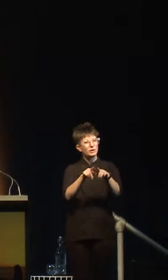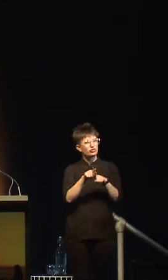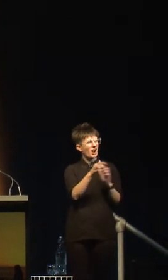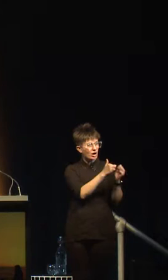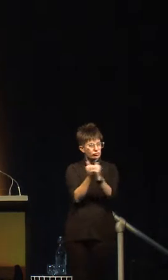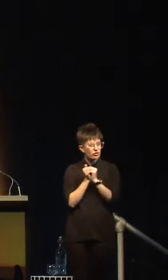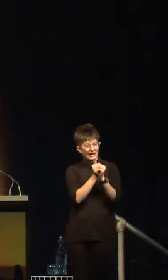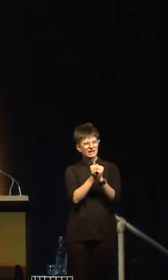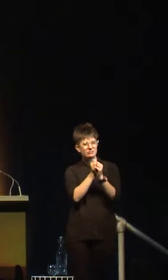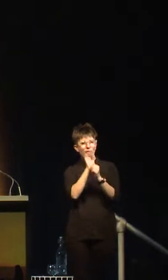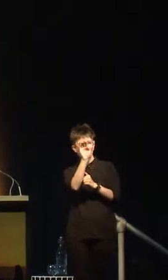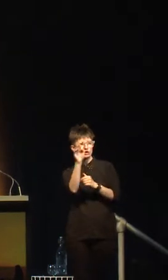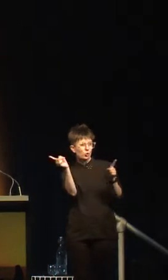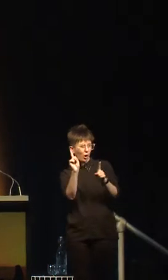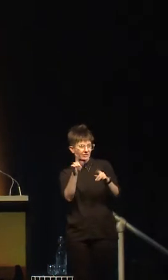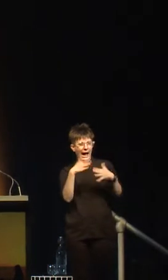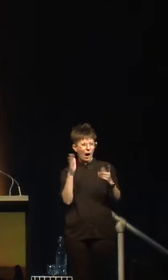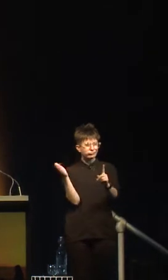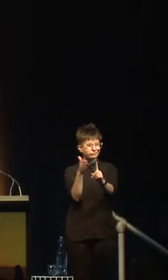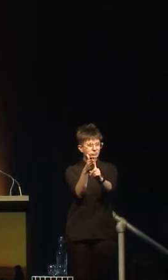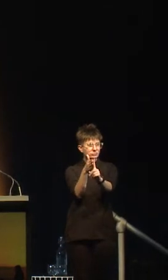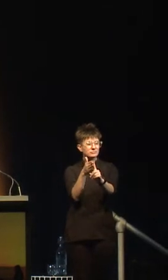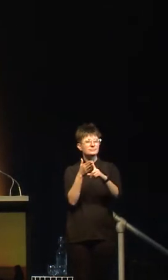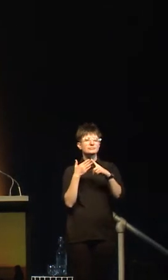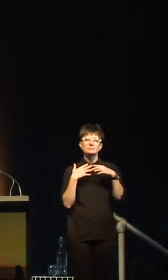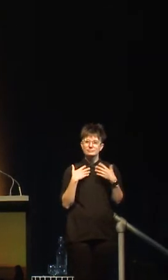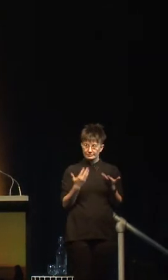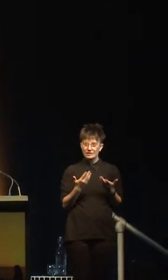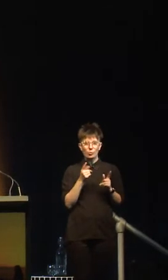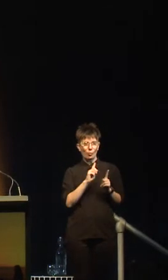going, how we're going to end up there, and what the, what the institutions are to guide